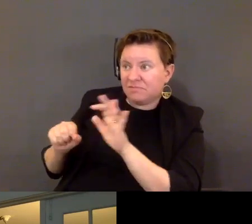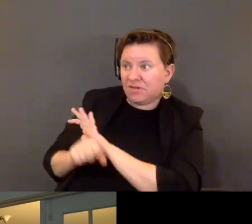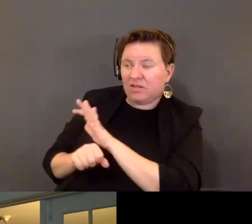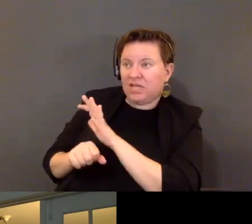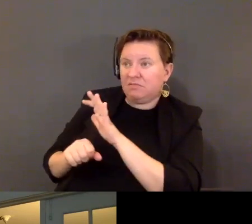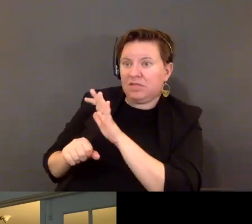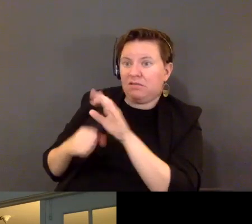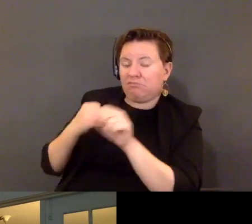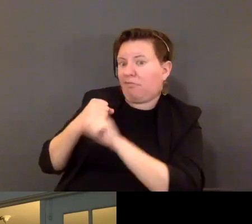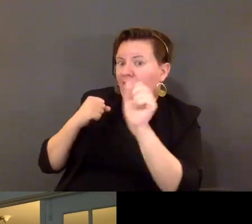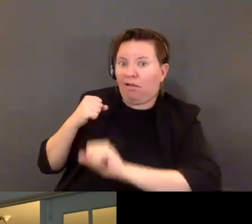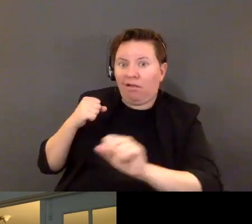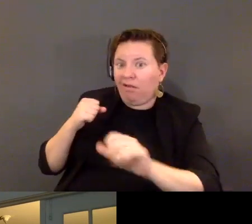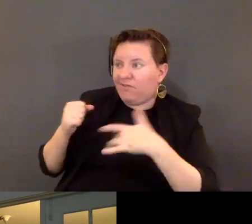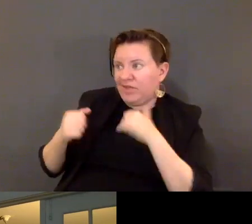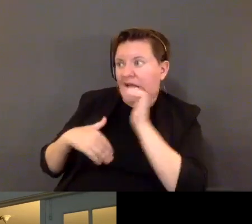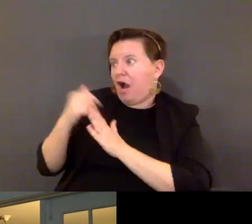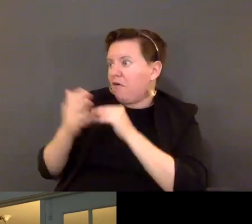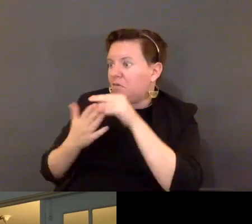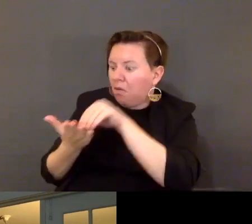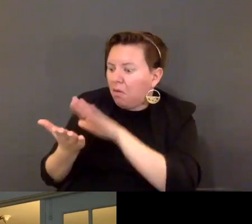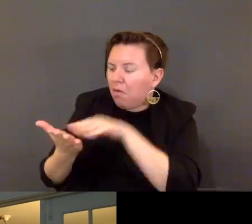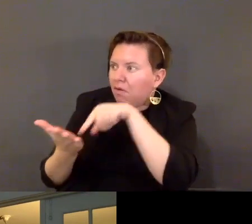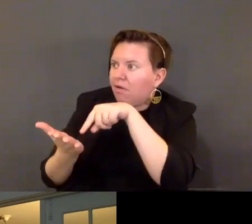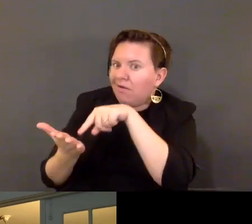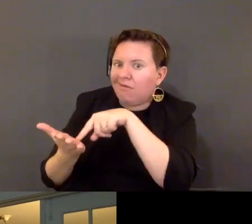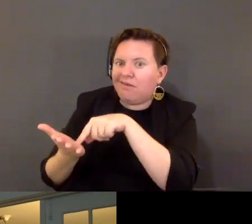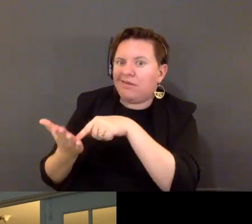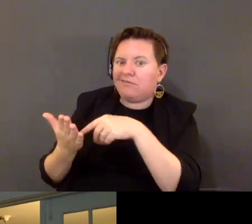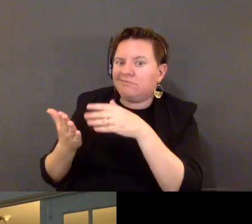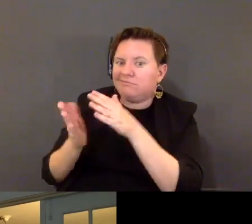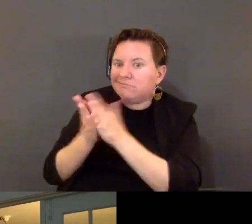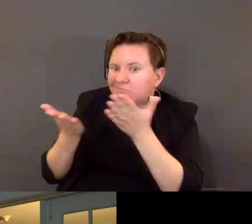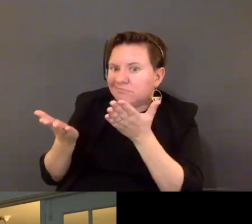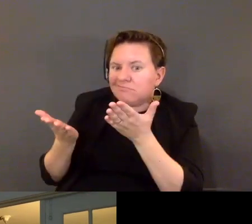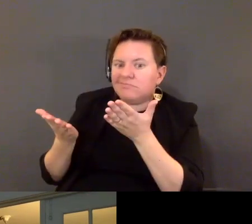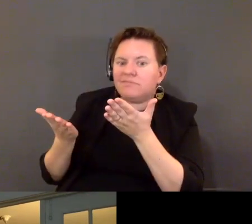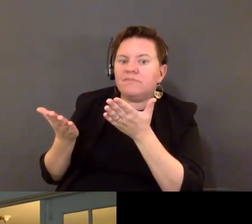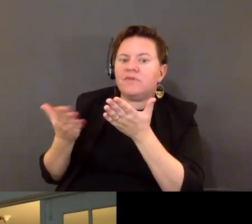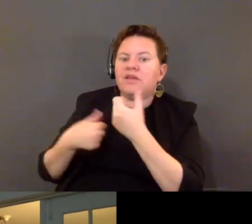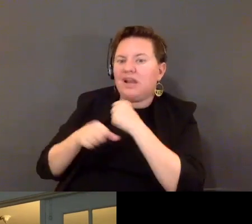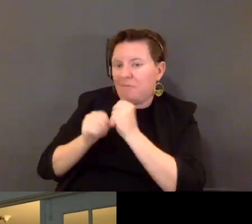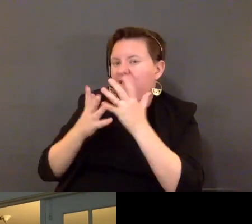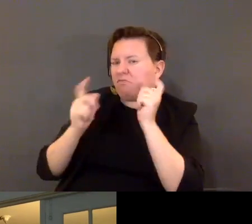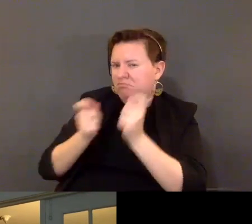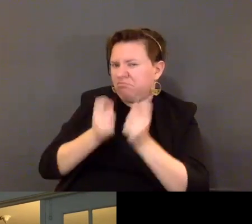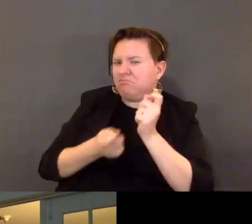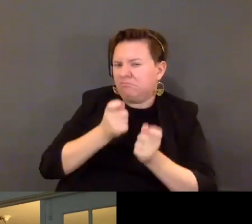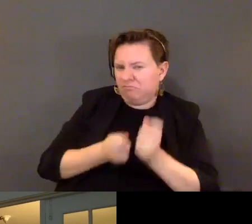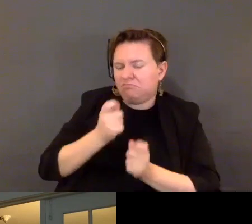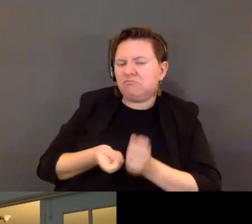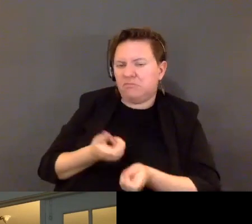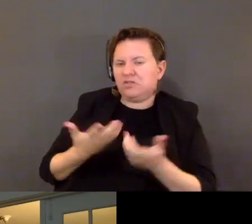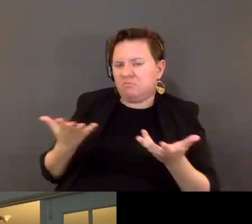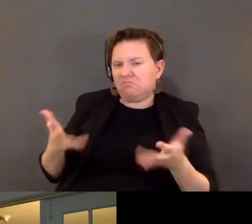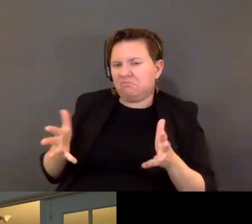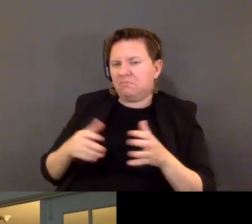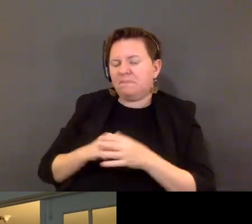they'd be uncomfortable horrified um and i made a lot of changes made a lot of changes um and